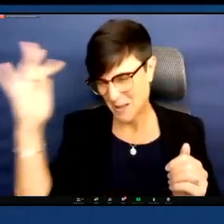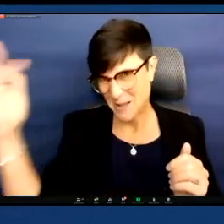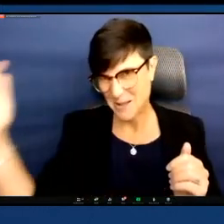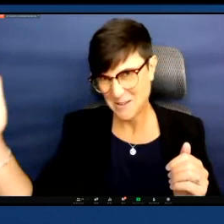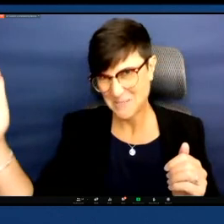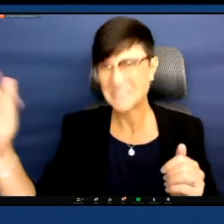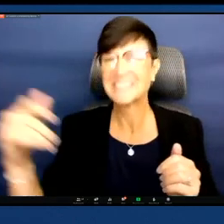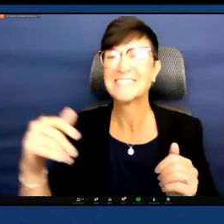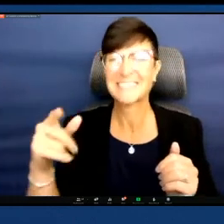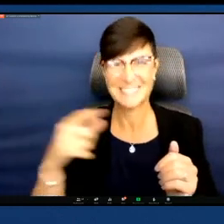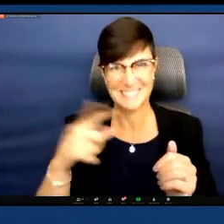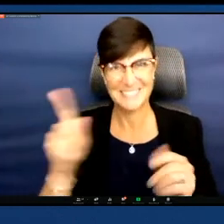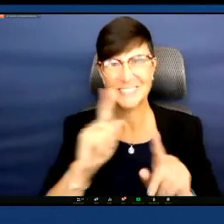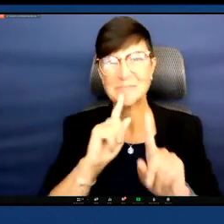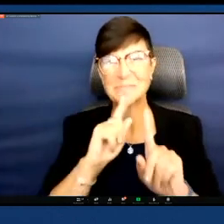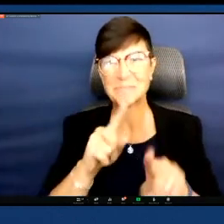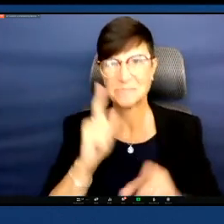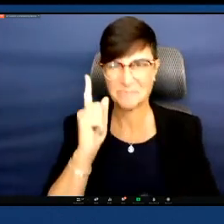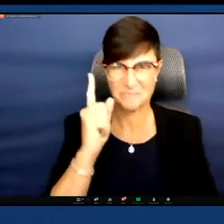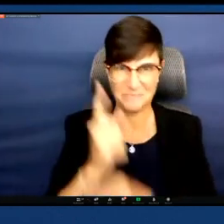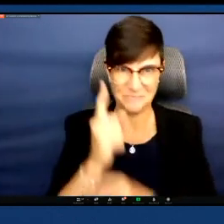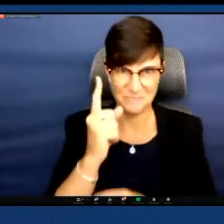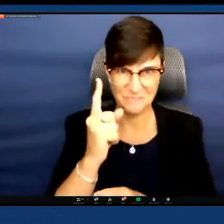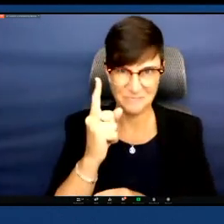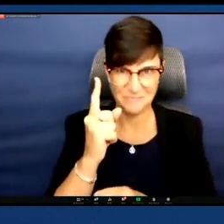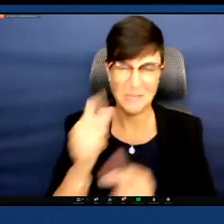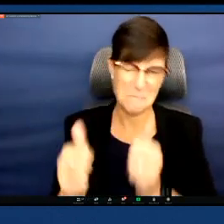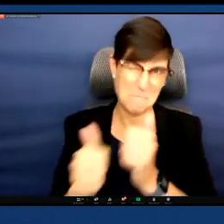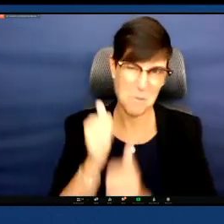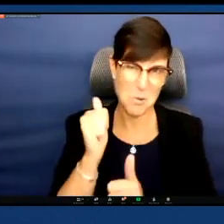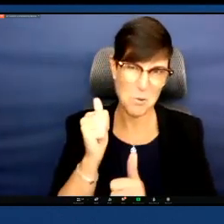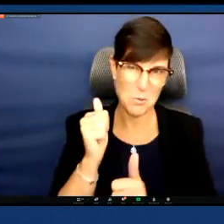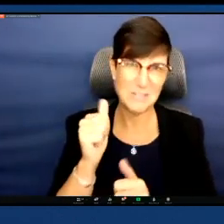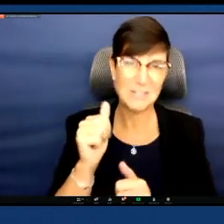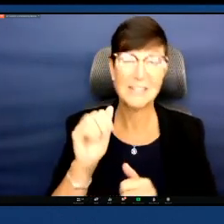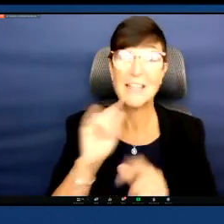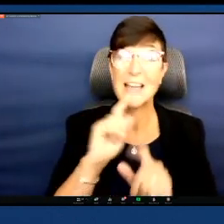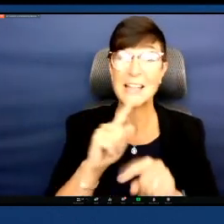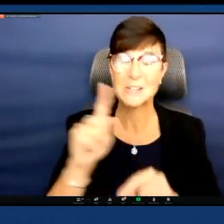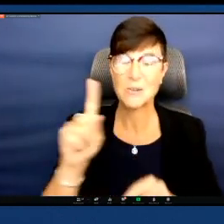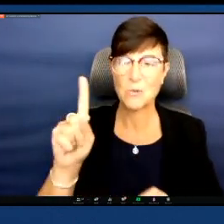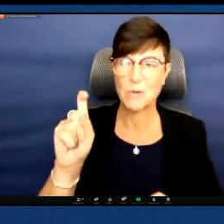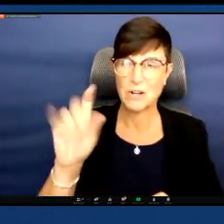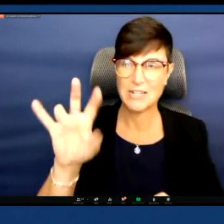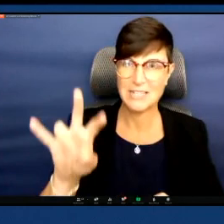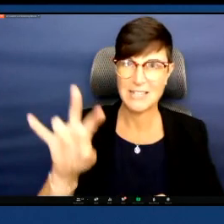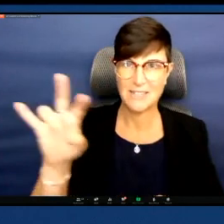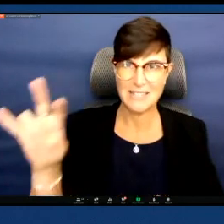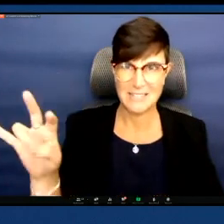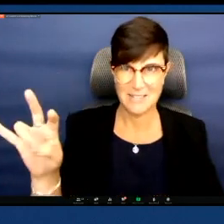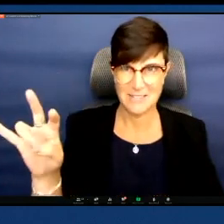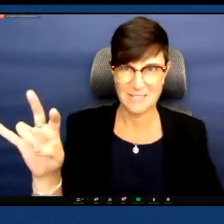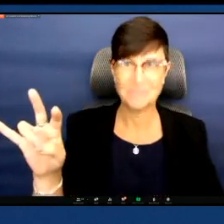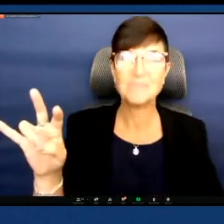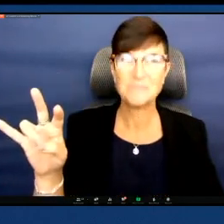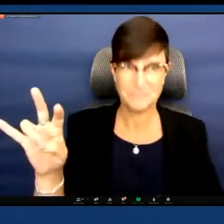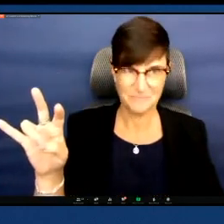selected the correct answer, which is 177. So as you can see, the county's budget